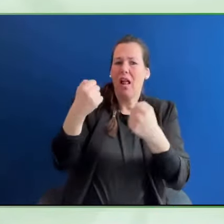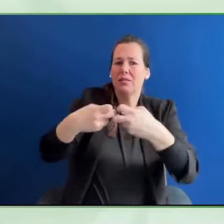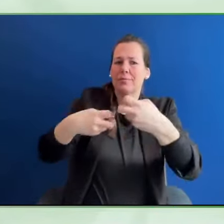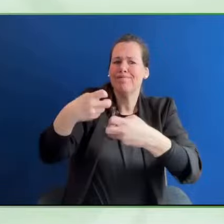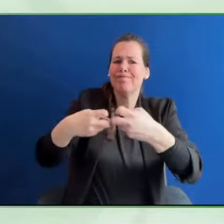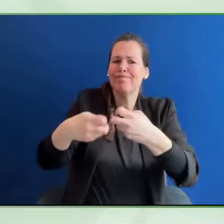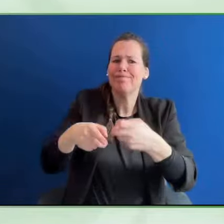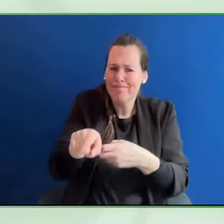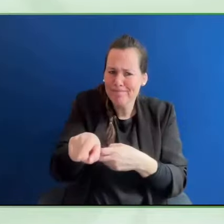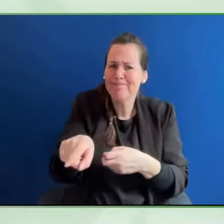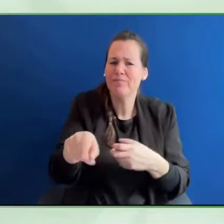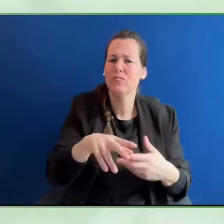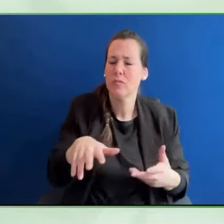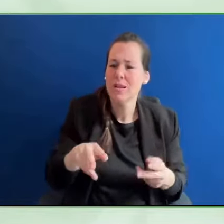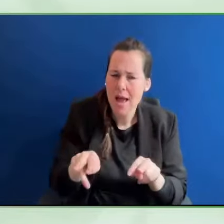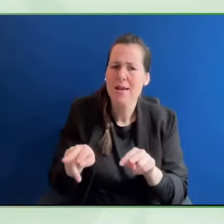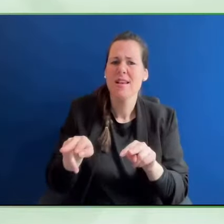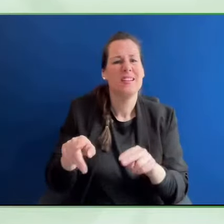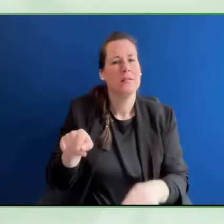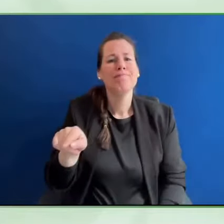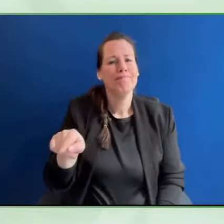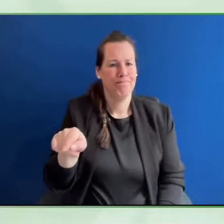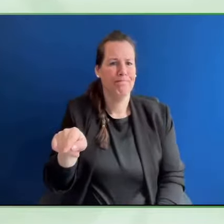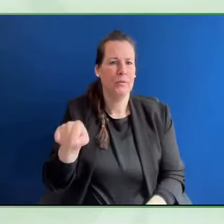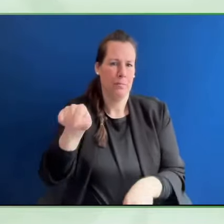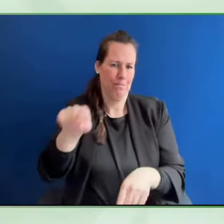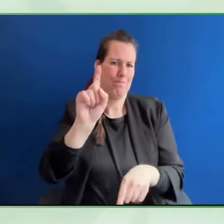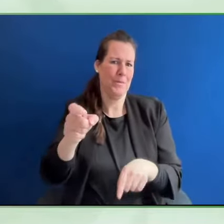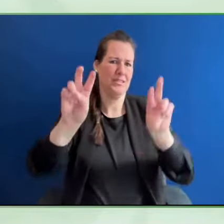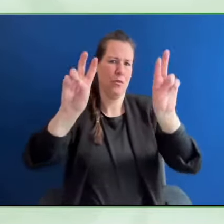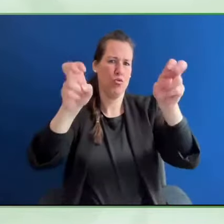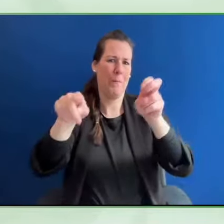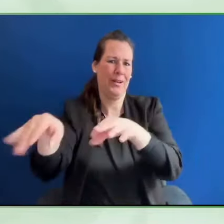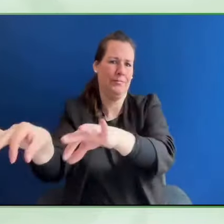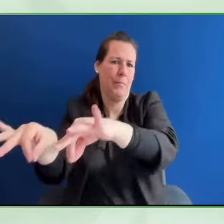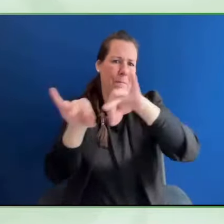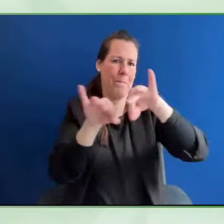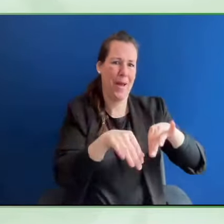what support services exist. But there are many others out there.